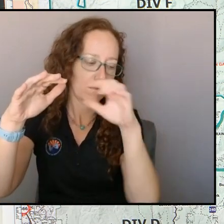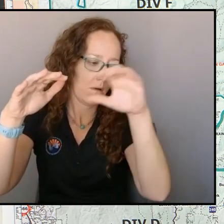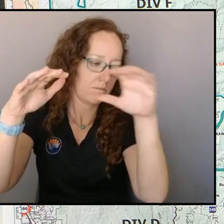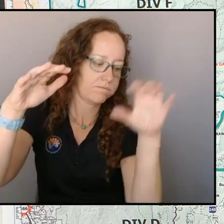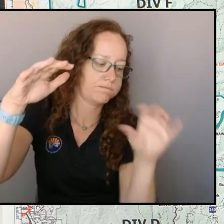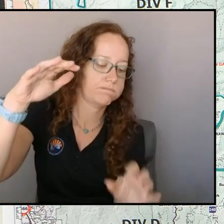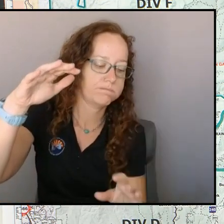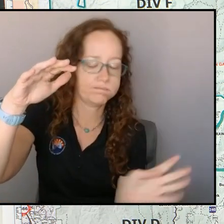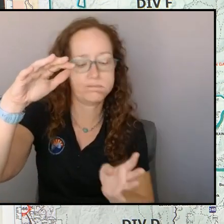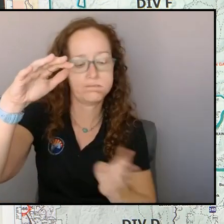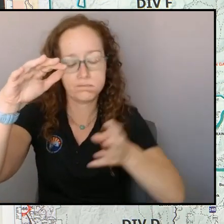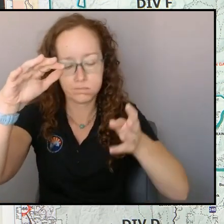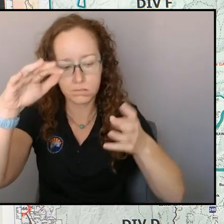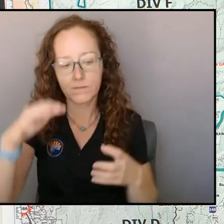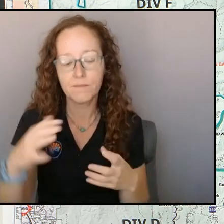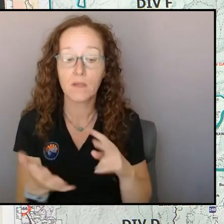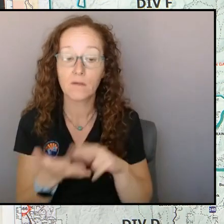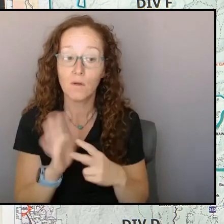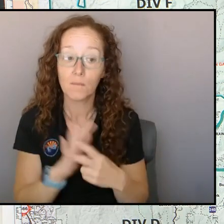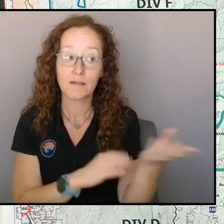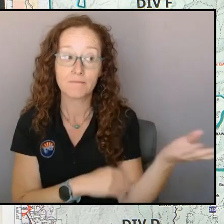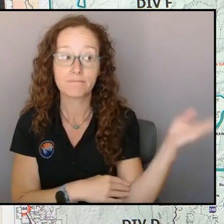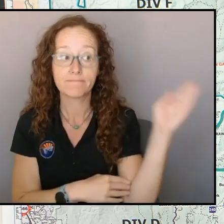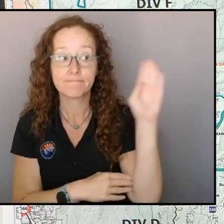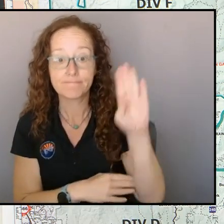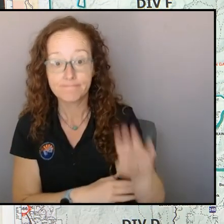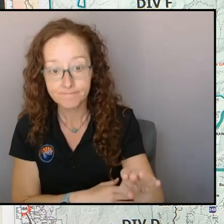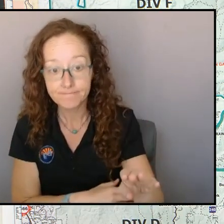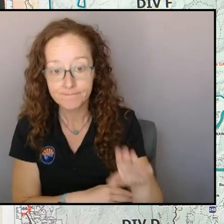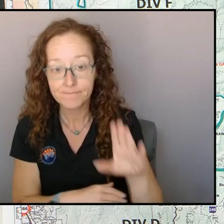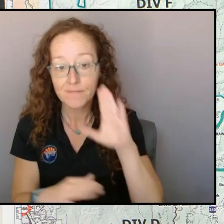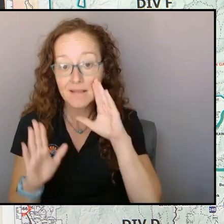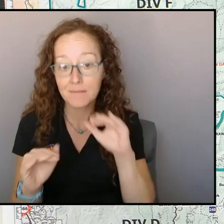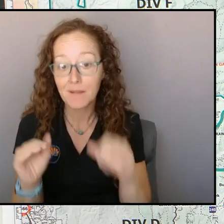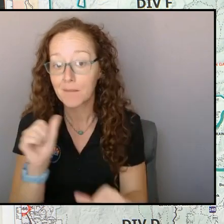that most of that activity will begin to taper off as we get